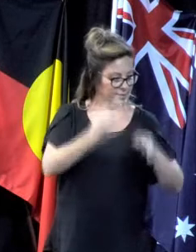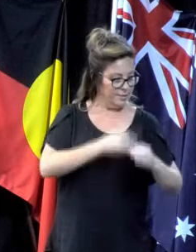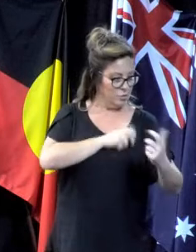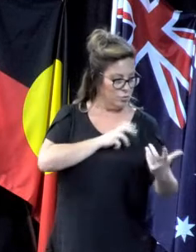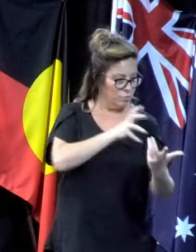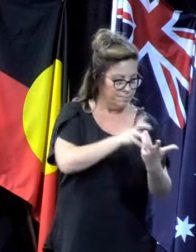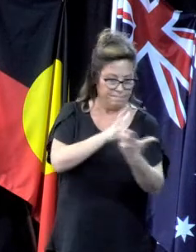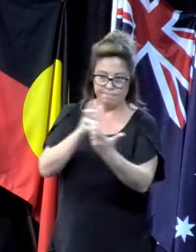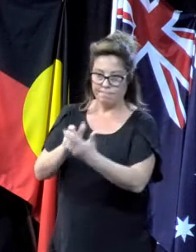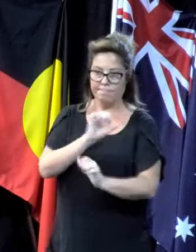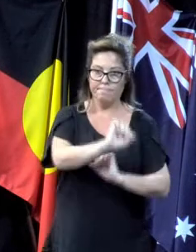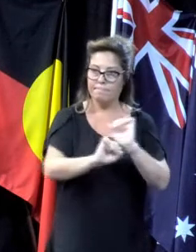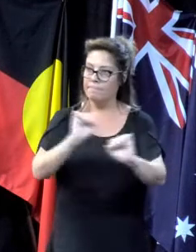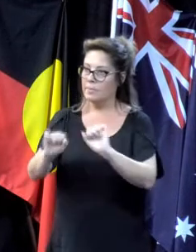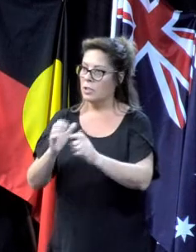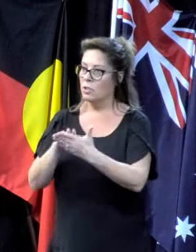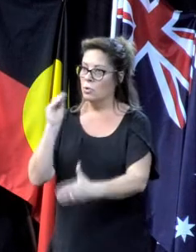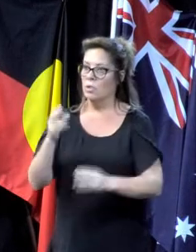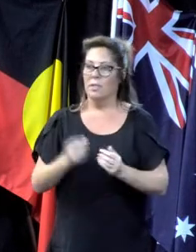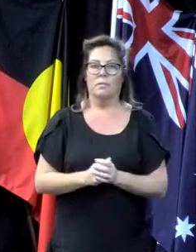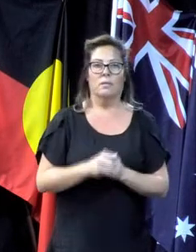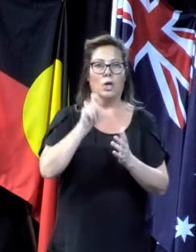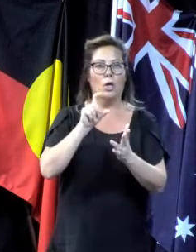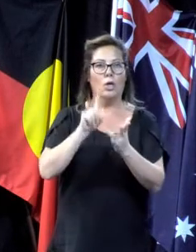Co-teaching is an evidence-based strategy widely recognised in the